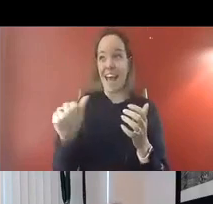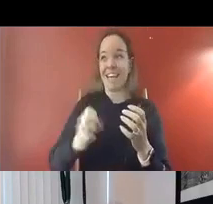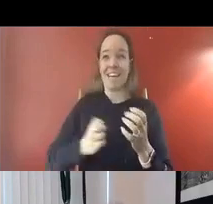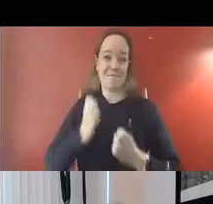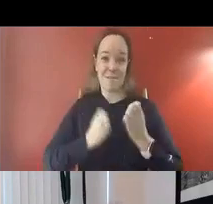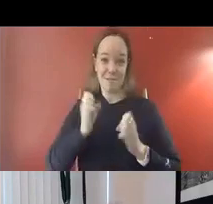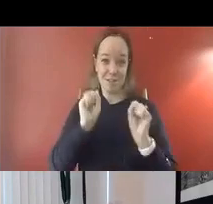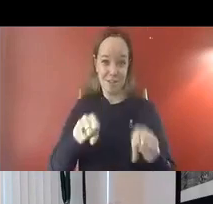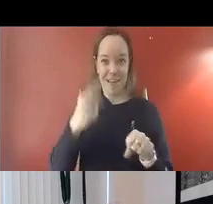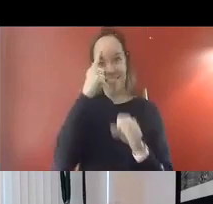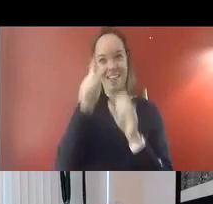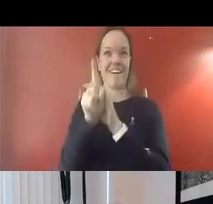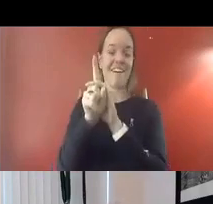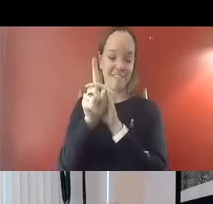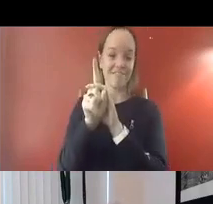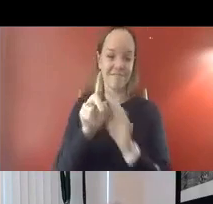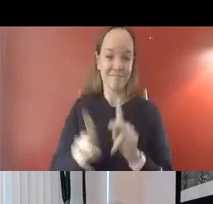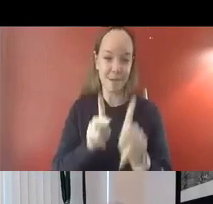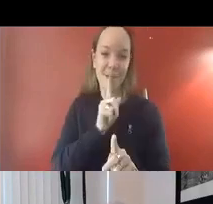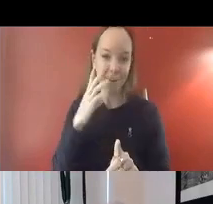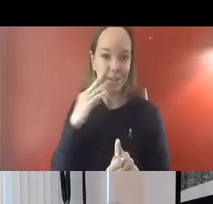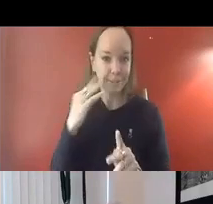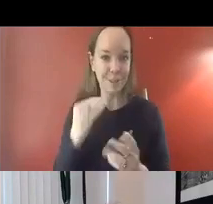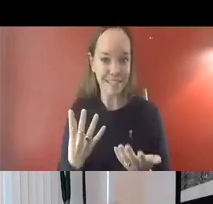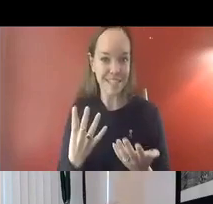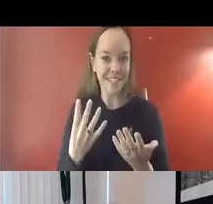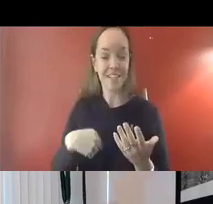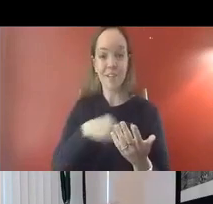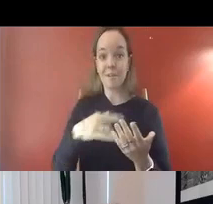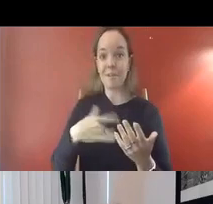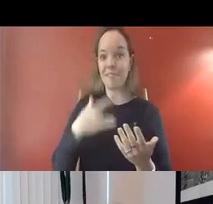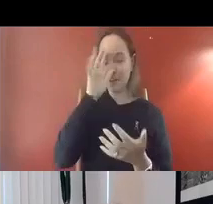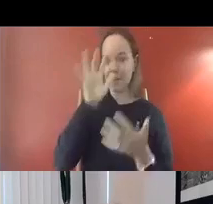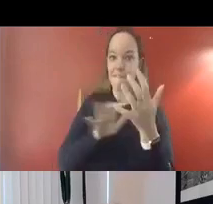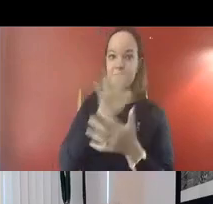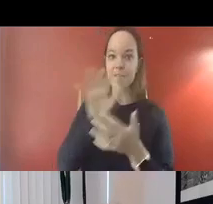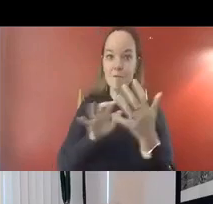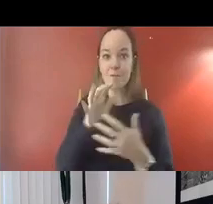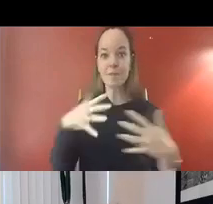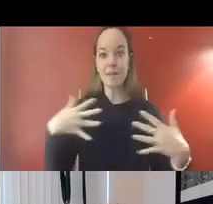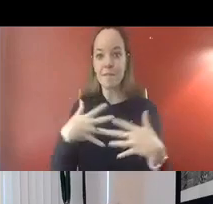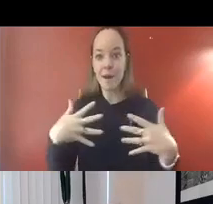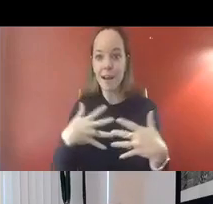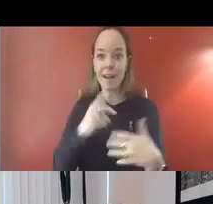think of a lot, right. So we're confused. think of, which I'm sure this group can People are afraid lonely and sad. And I think of a lot, right. So we're confused.